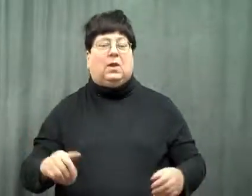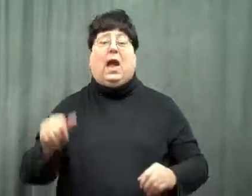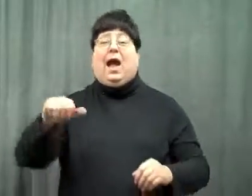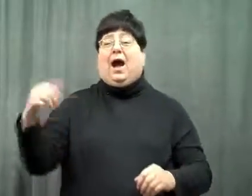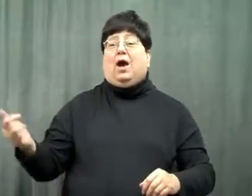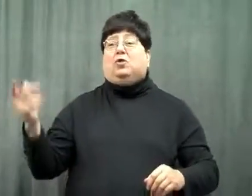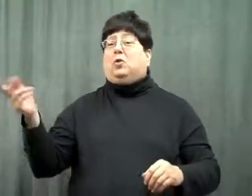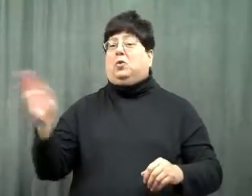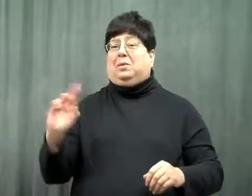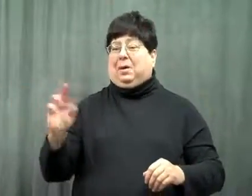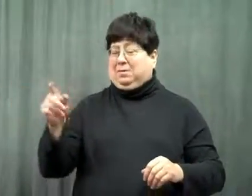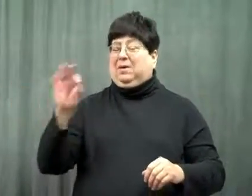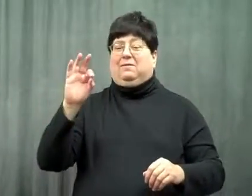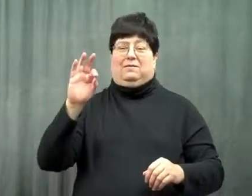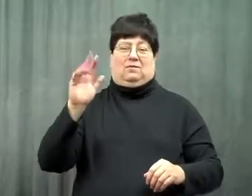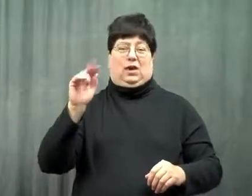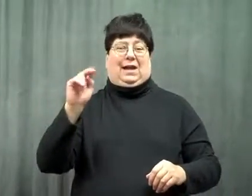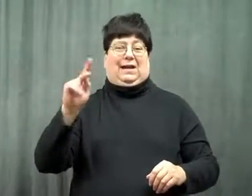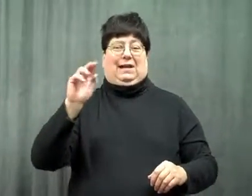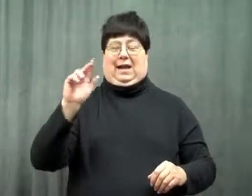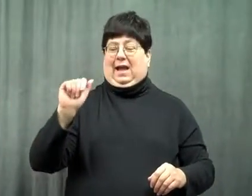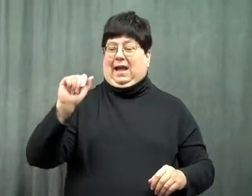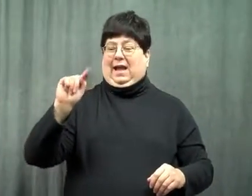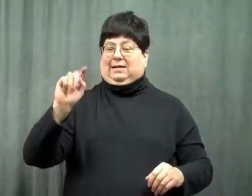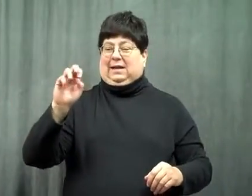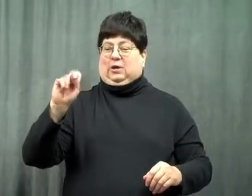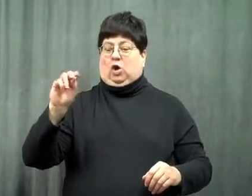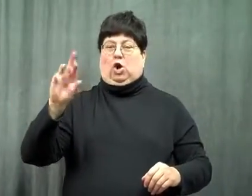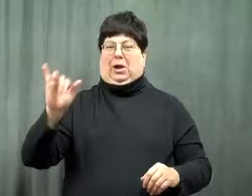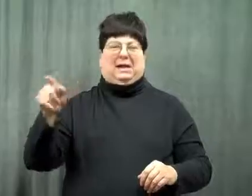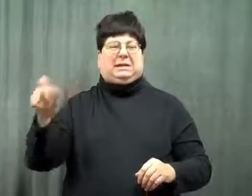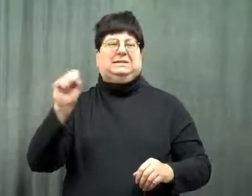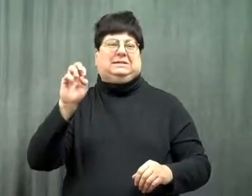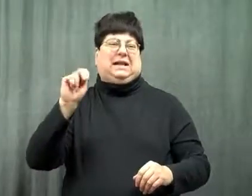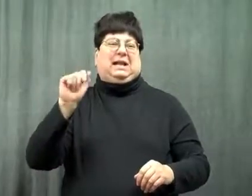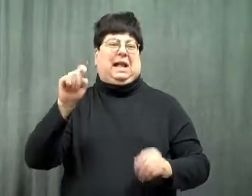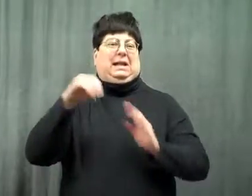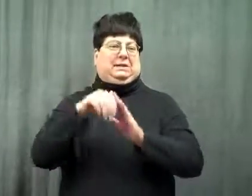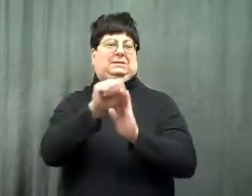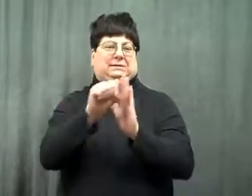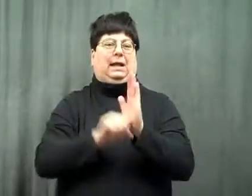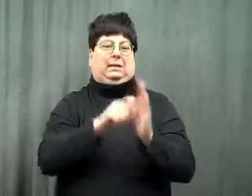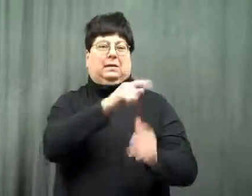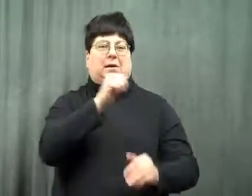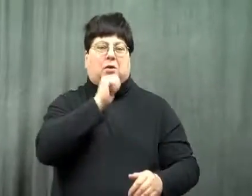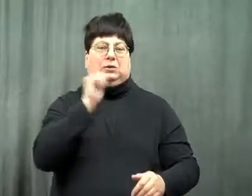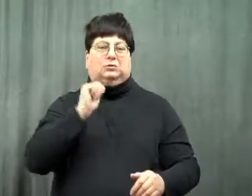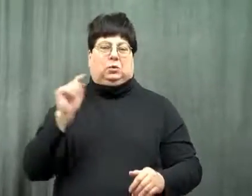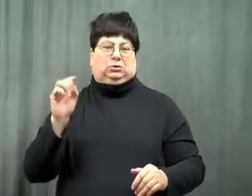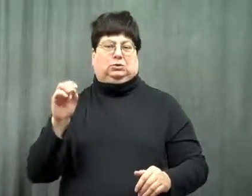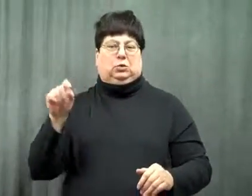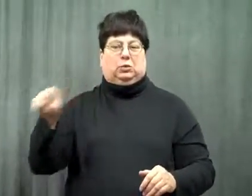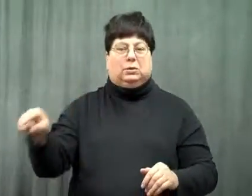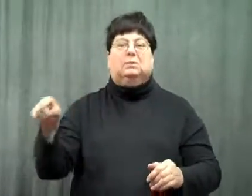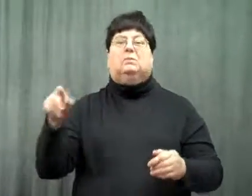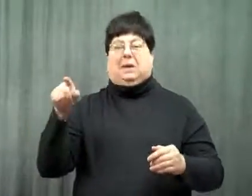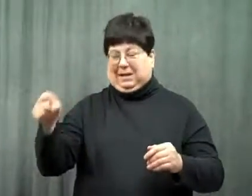Another Republican state senator, Frank Atenori,